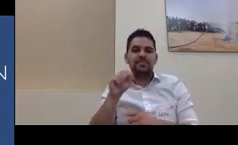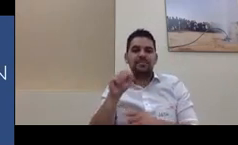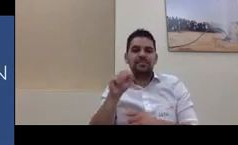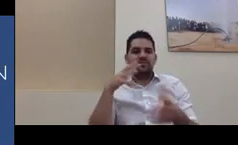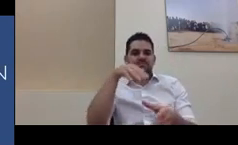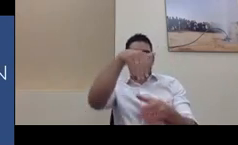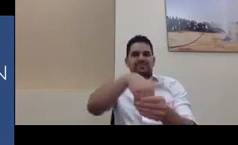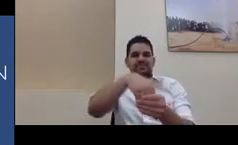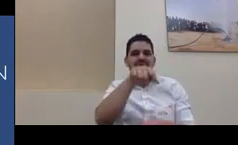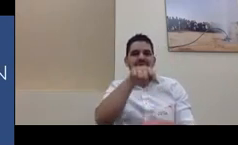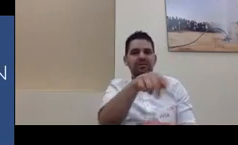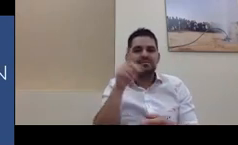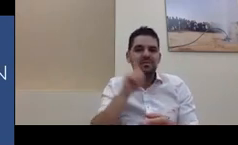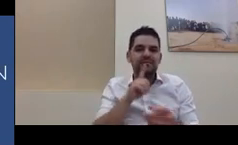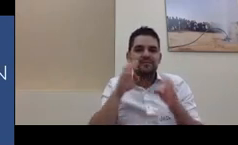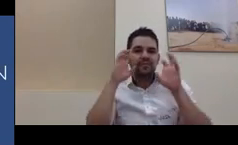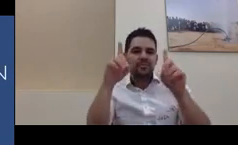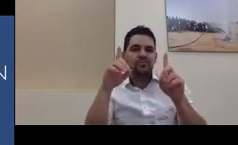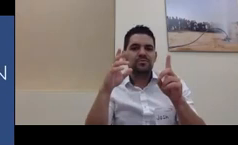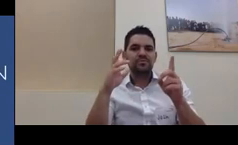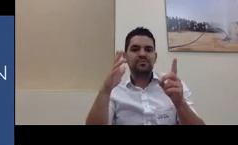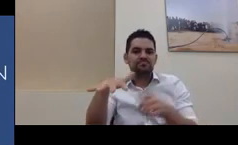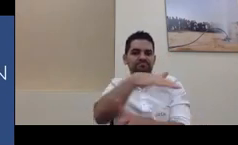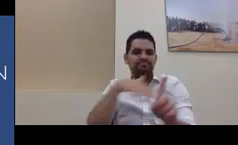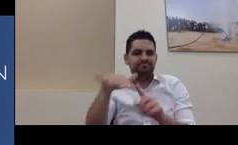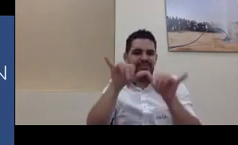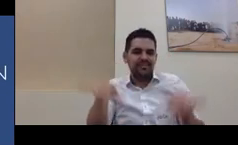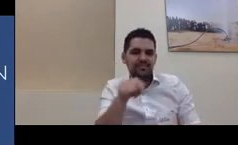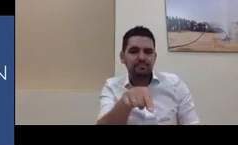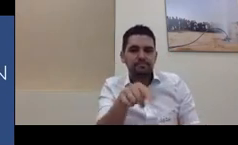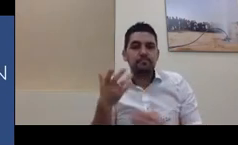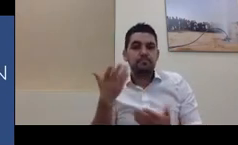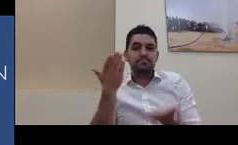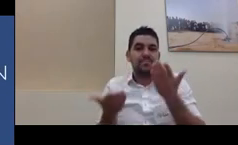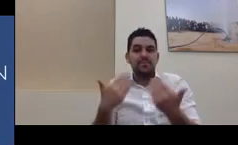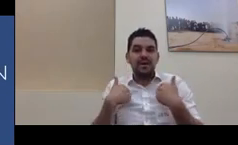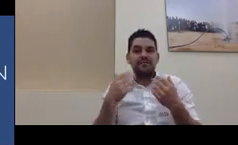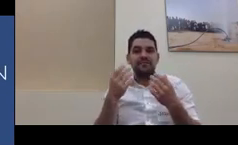if you don't know what type of dynamics are in the deaf education context or system,